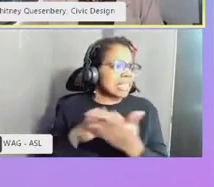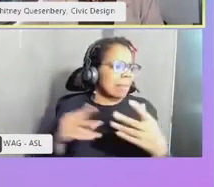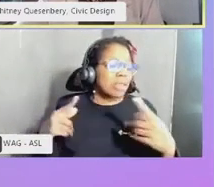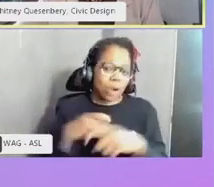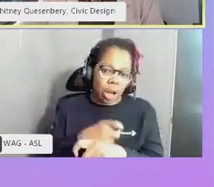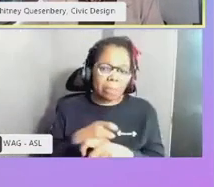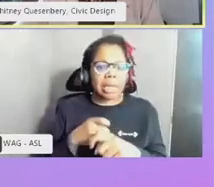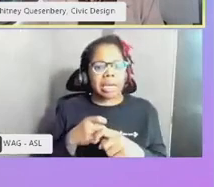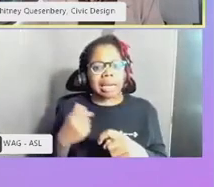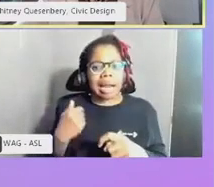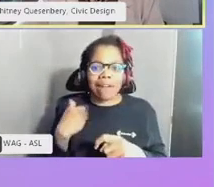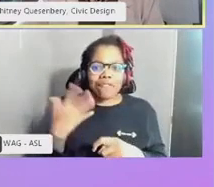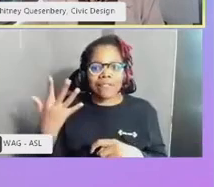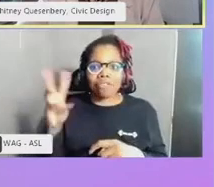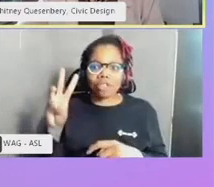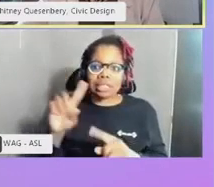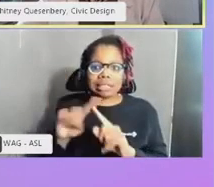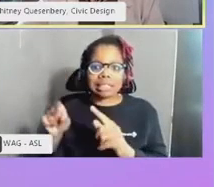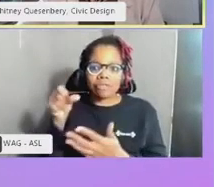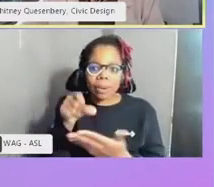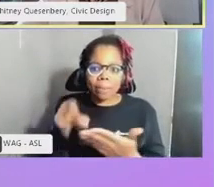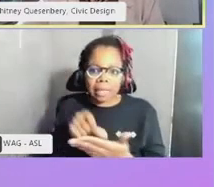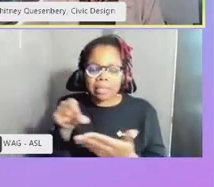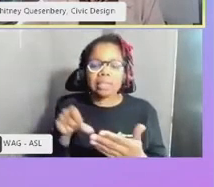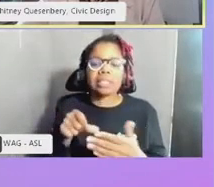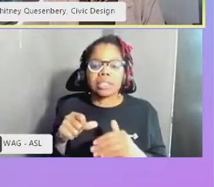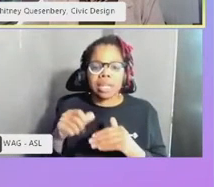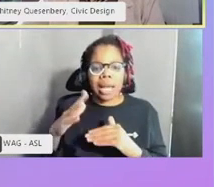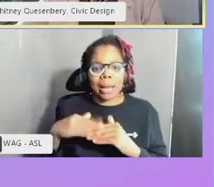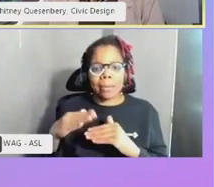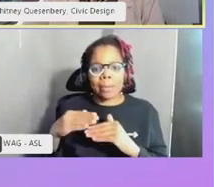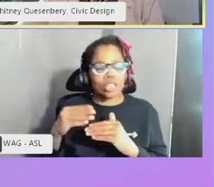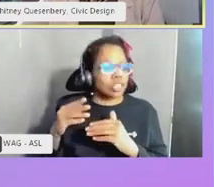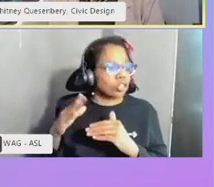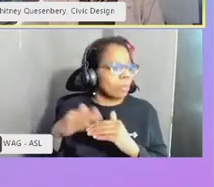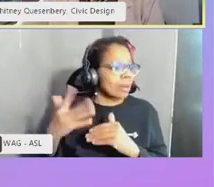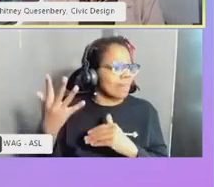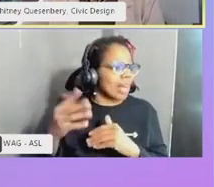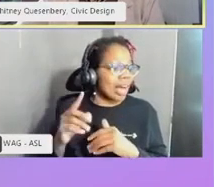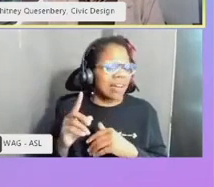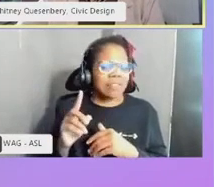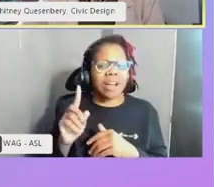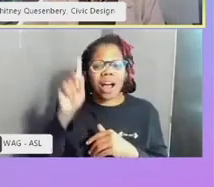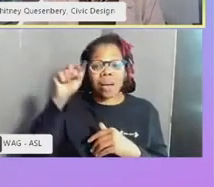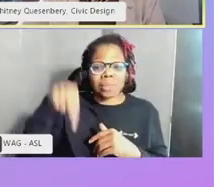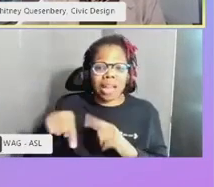that include dual switch, so a yes and a no, up and down, some of them are quite complicated with five or six